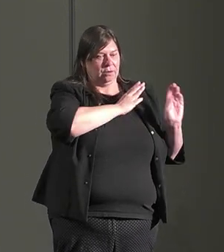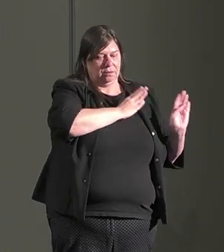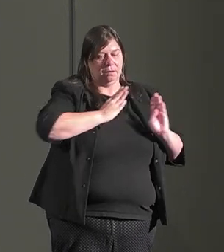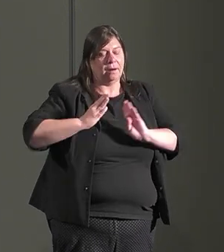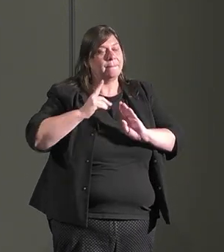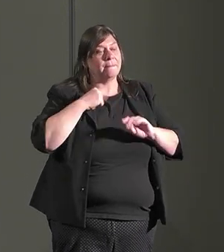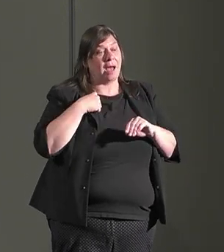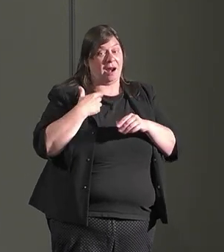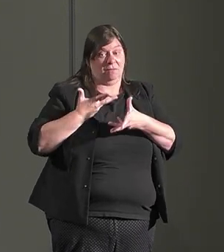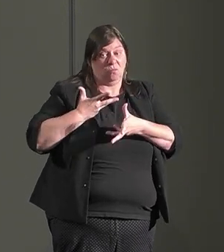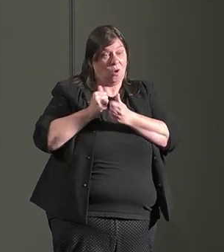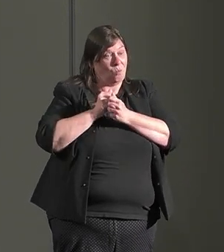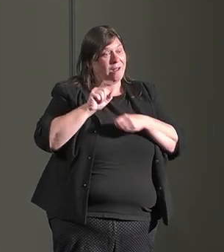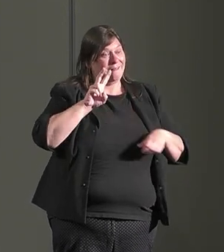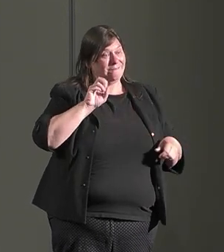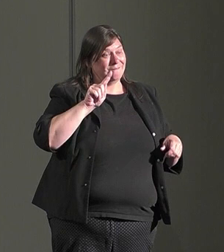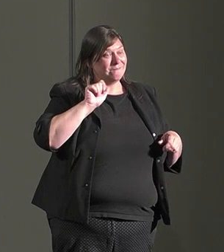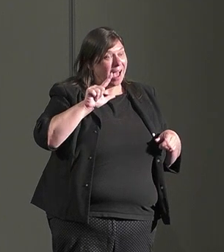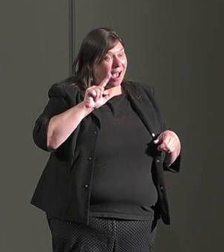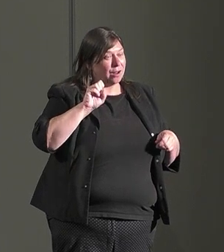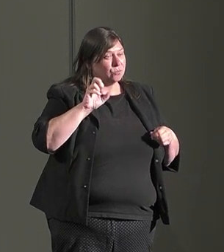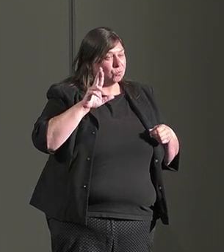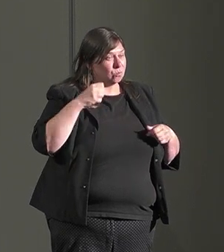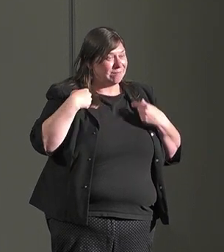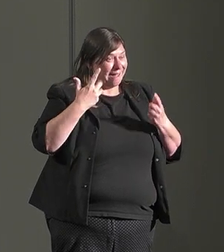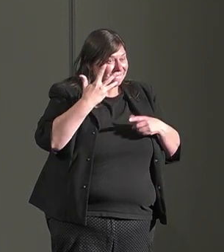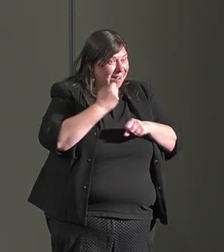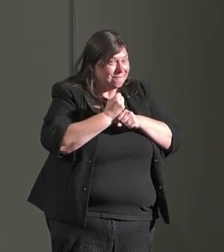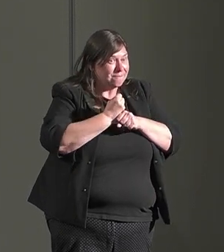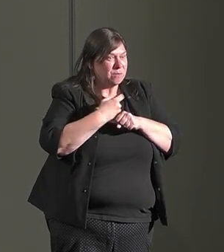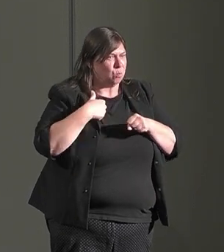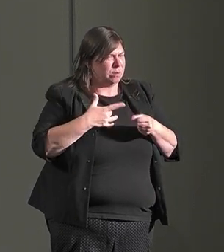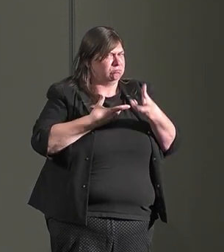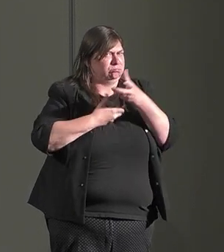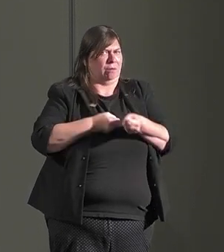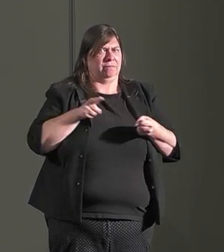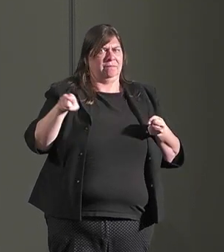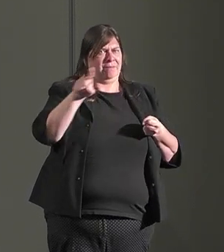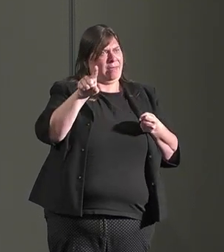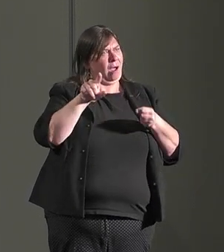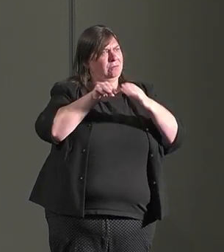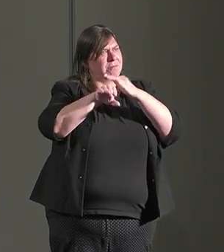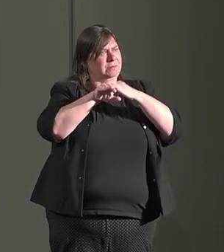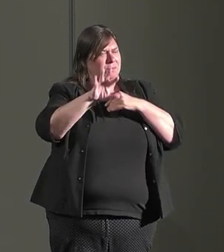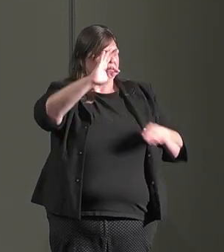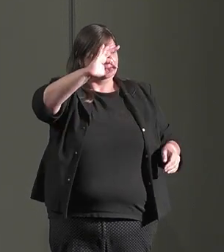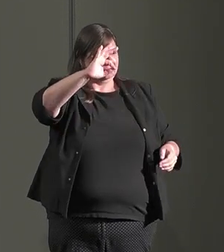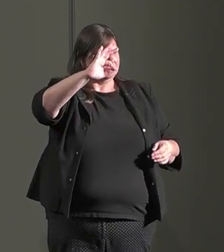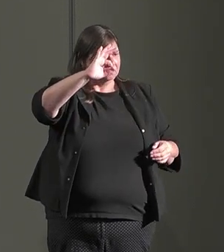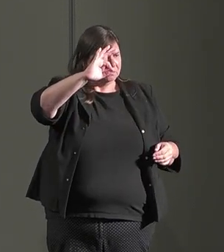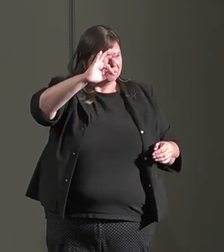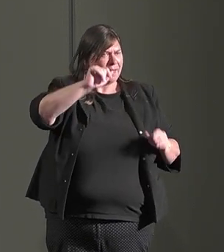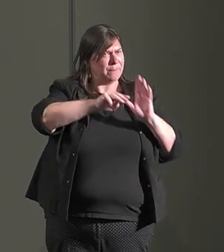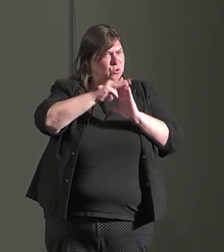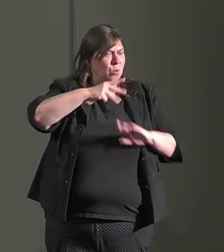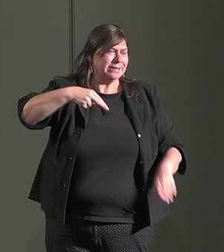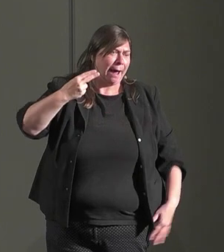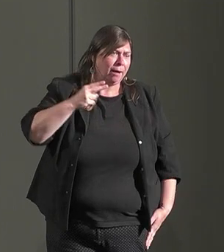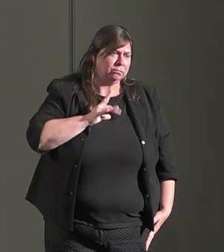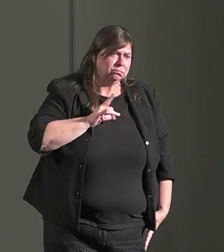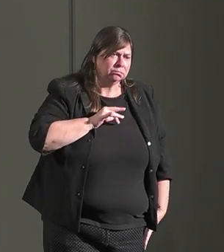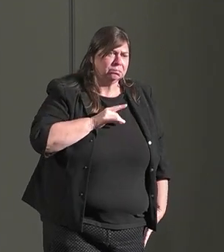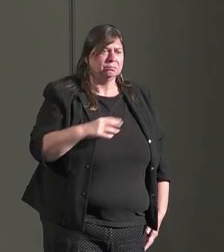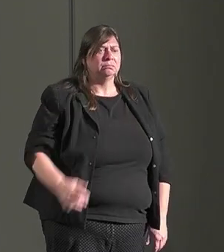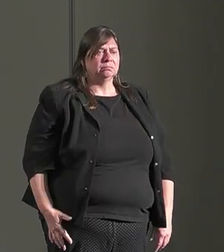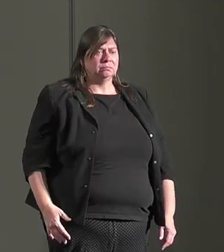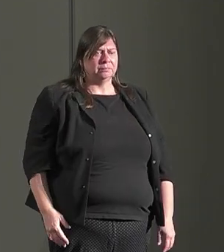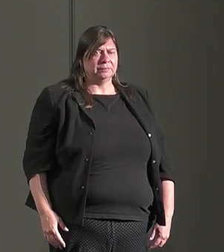the last five years we feel confident their level of accessibility maturity is very high.